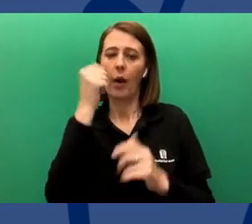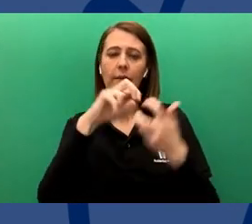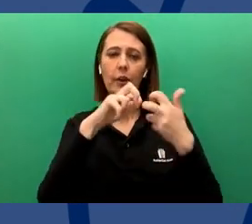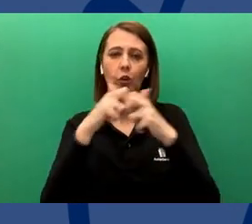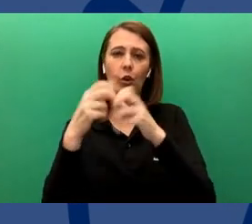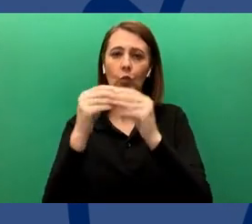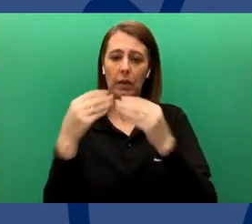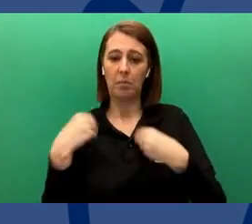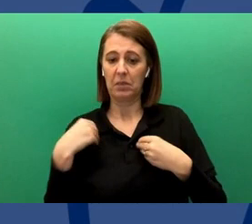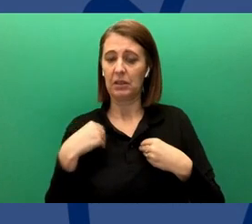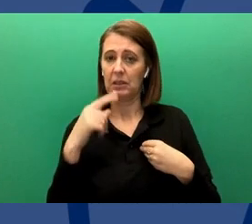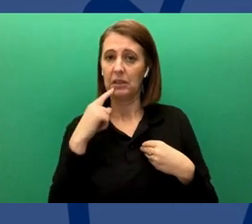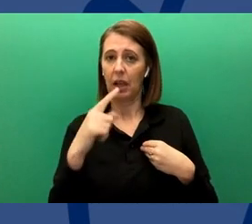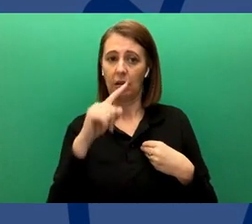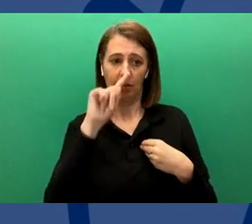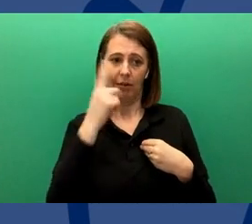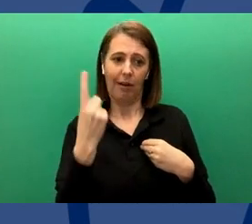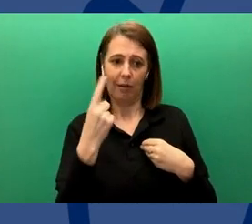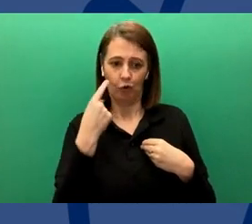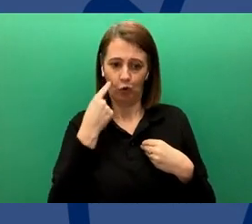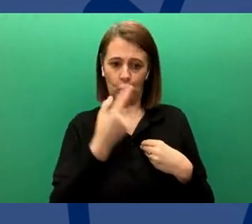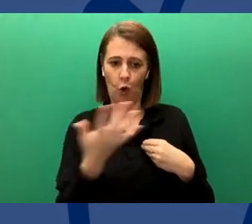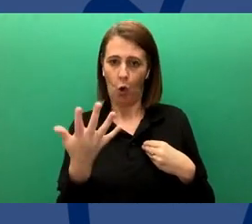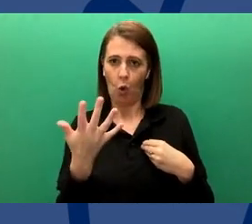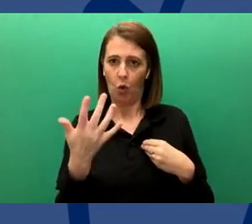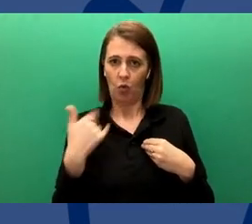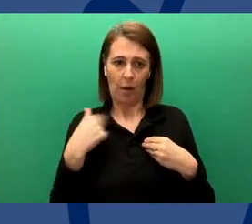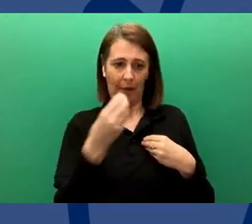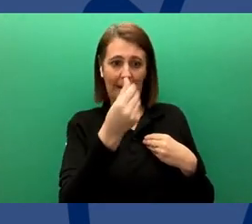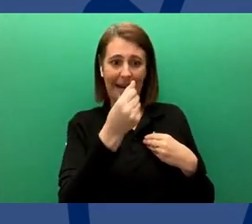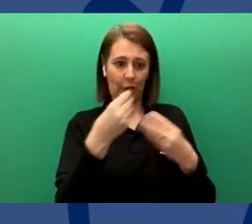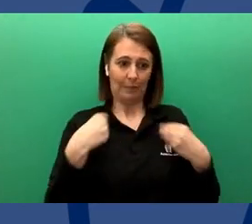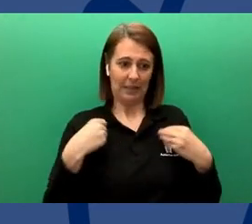"Well, I can't demonstrate ‑ I'm a cash business but I can't demonstrate decline because